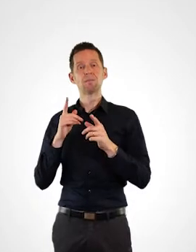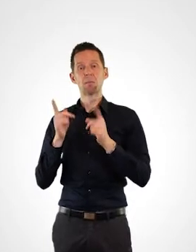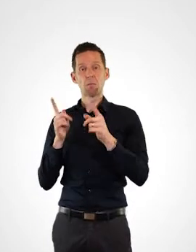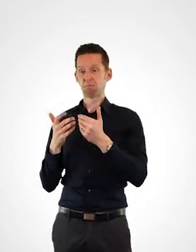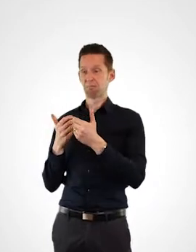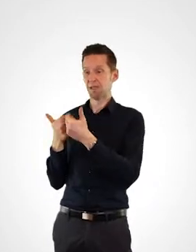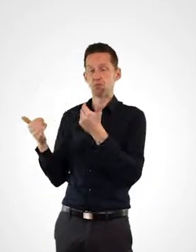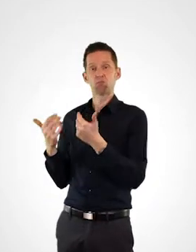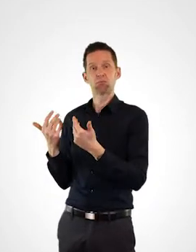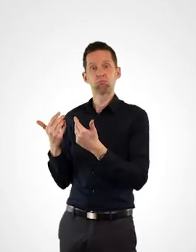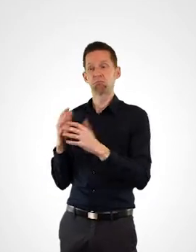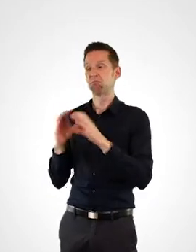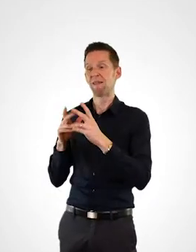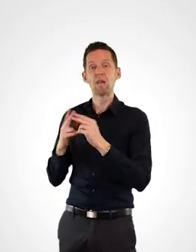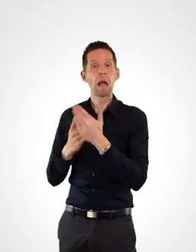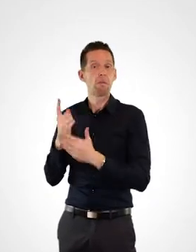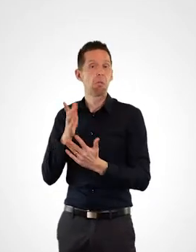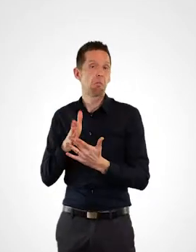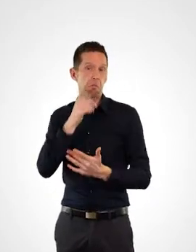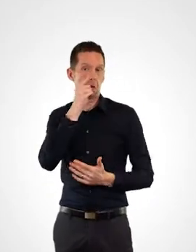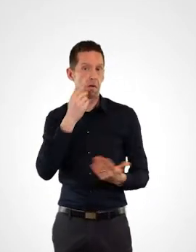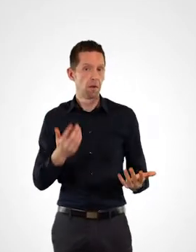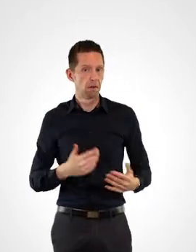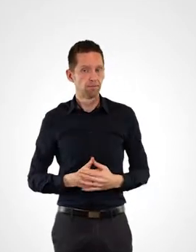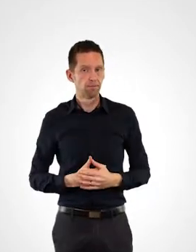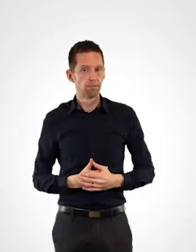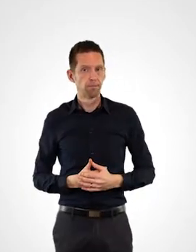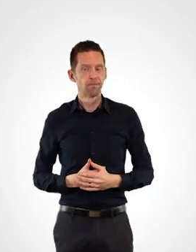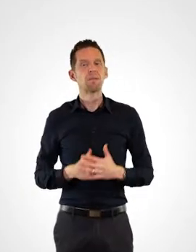sometimes standalone if that occurs during the session.